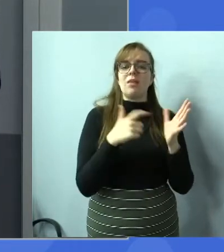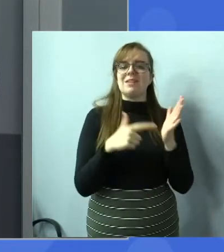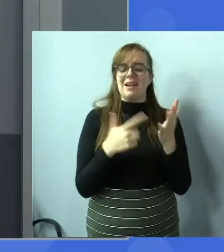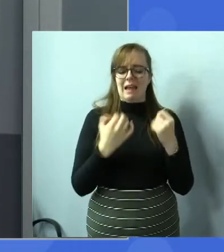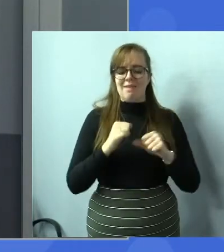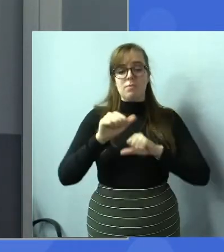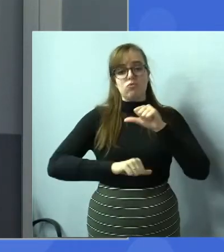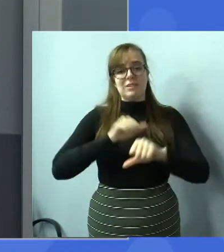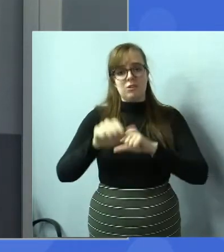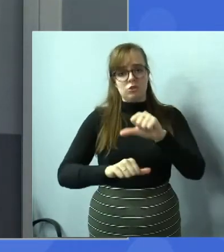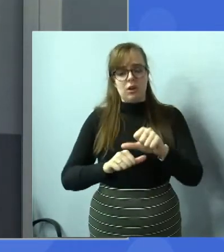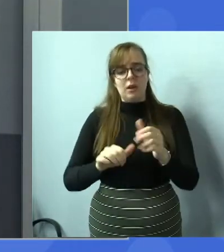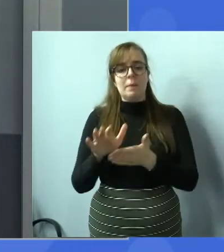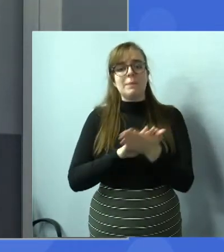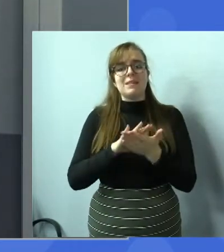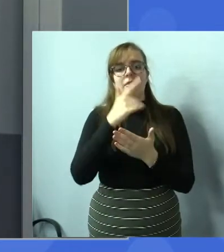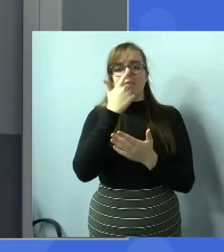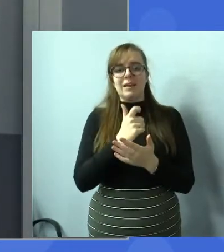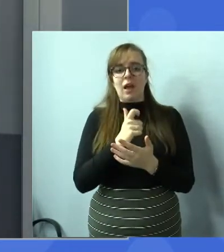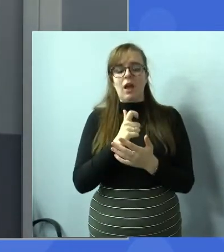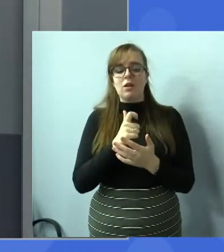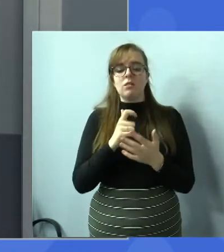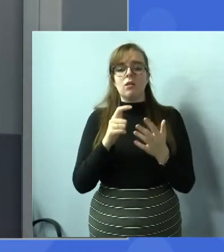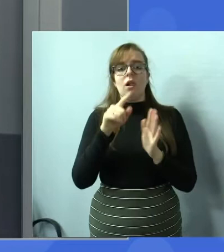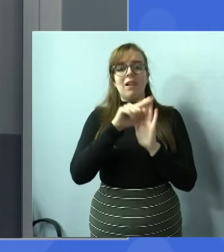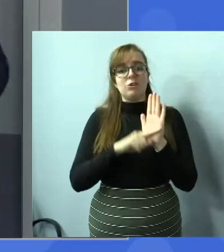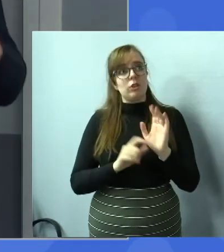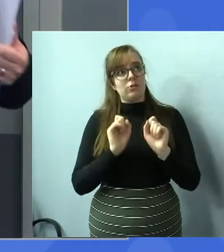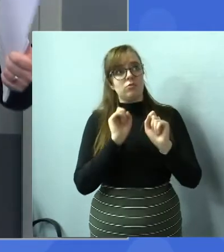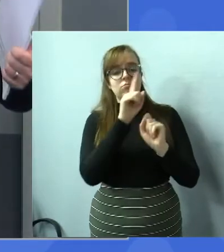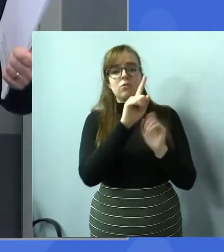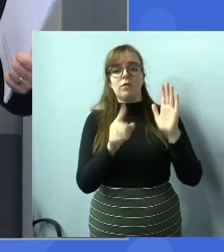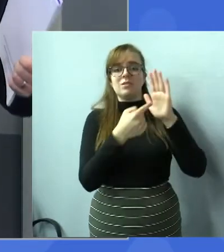send legislation to the Supreme Court of the UK government thanks well we are not